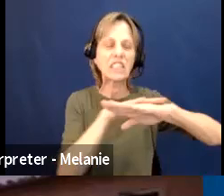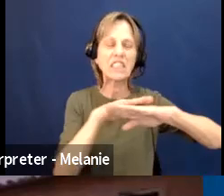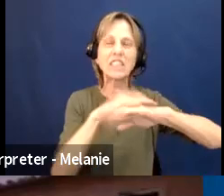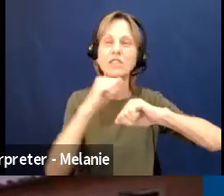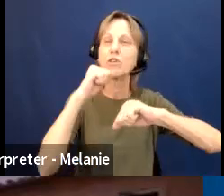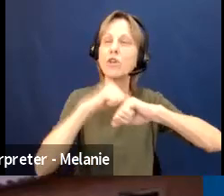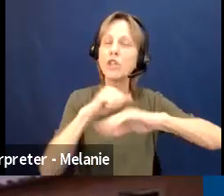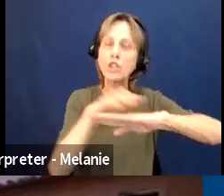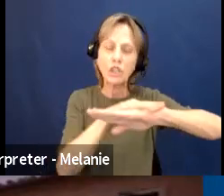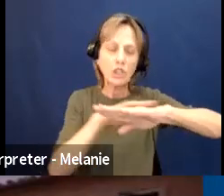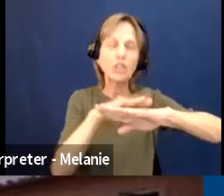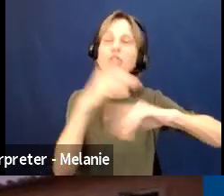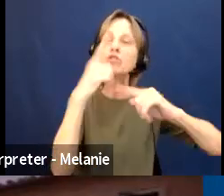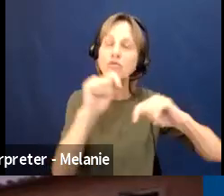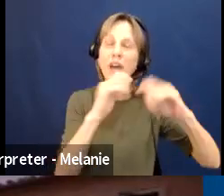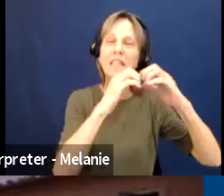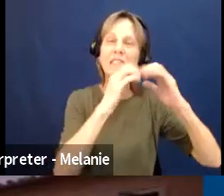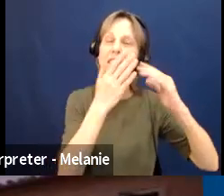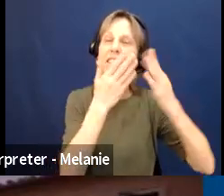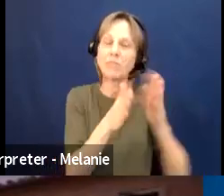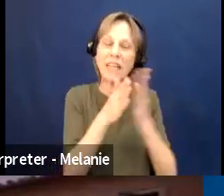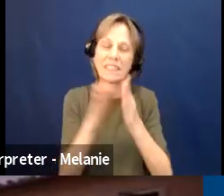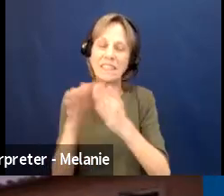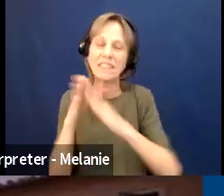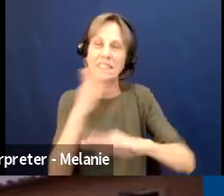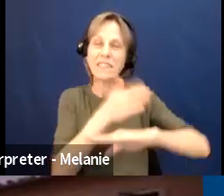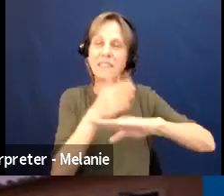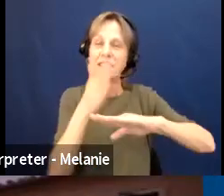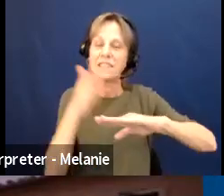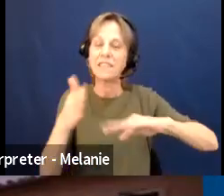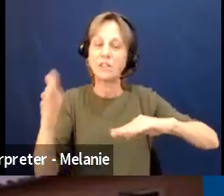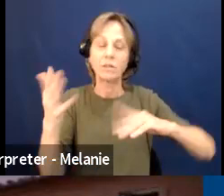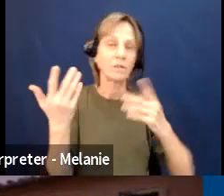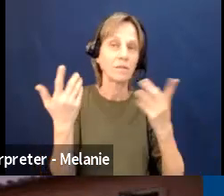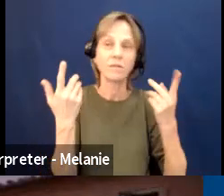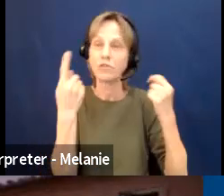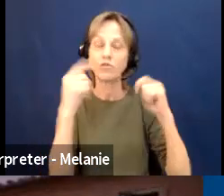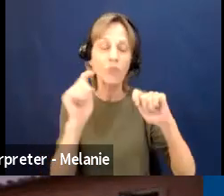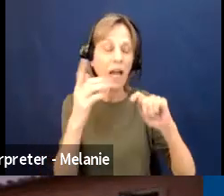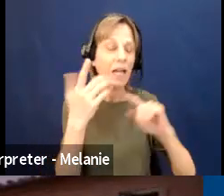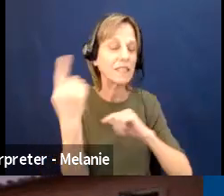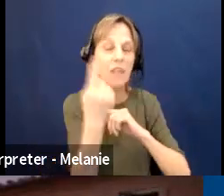that burn uh you know you need to you know try to do some type of activity out there you know